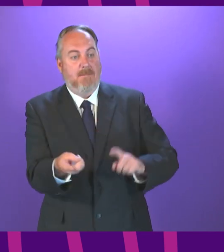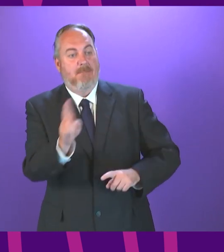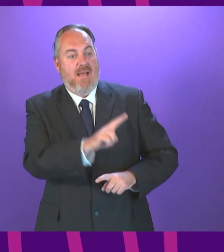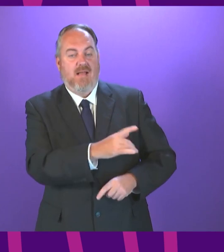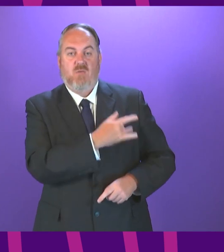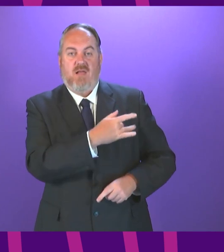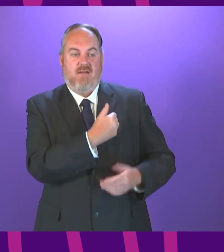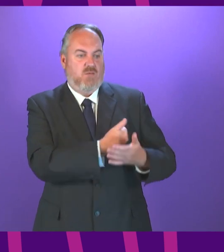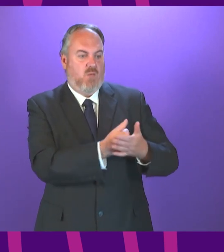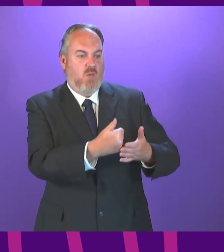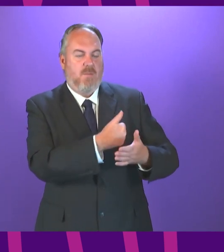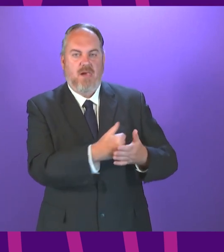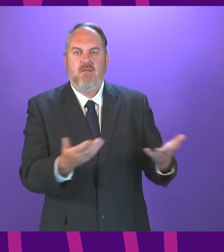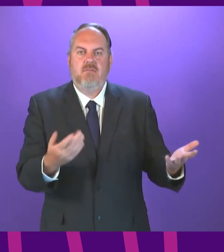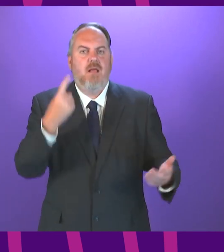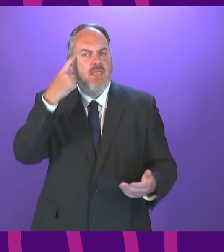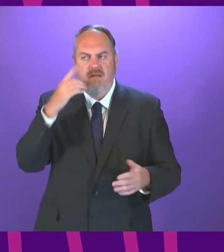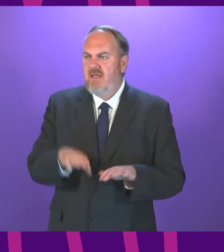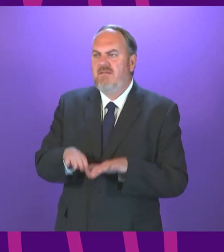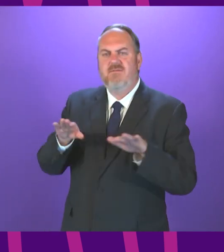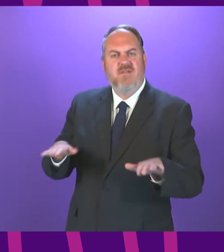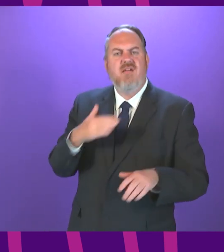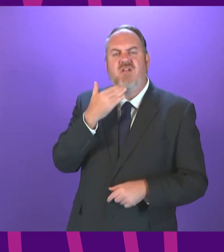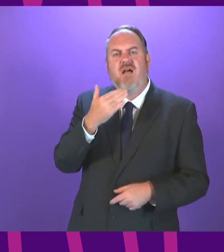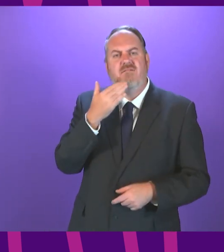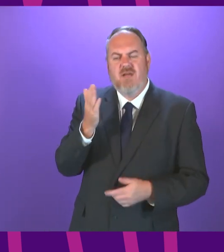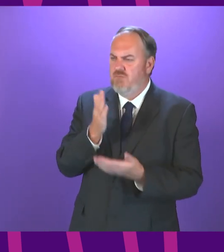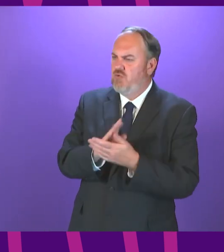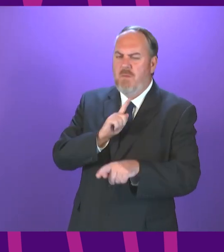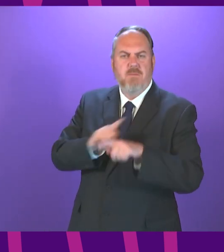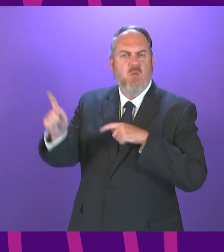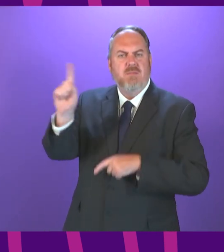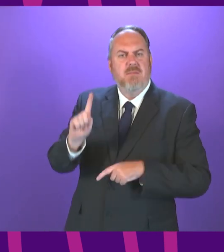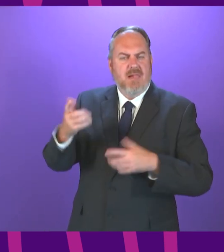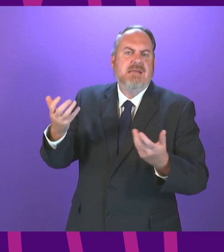to do those things. That will be the position of the vast majority of people in the country.